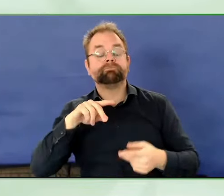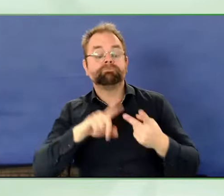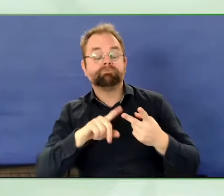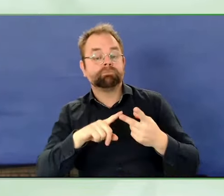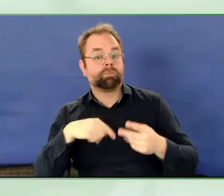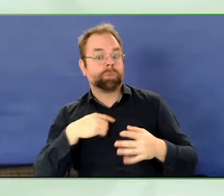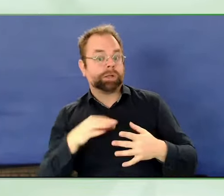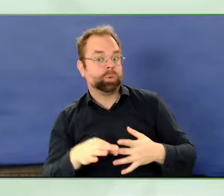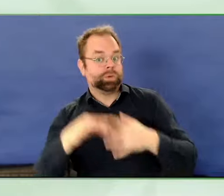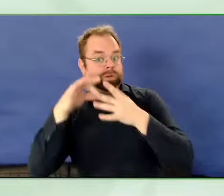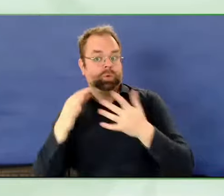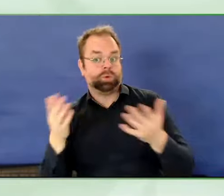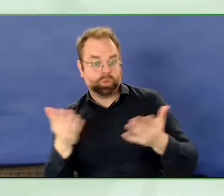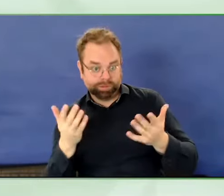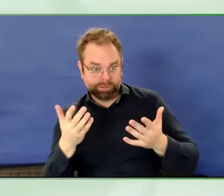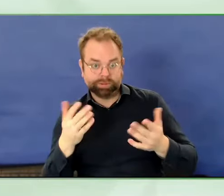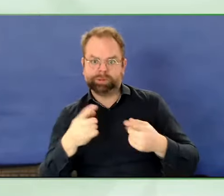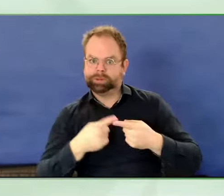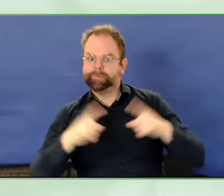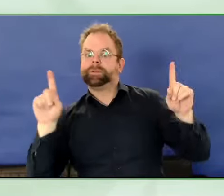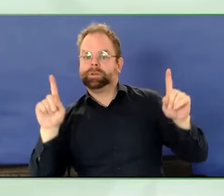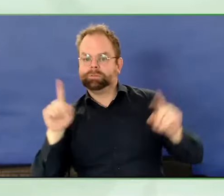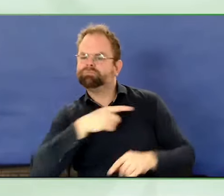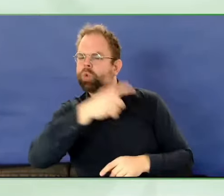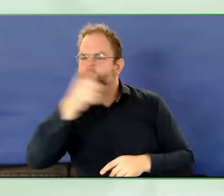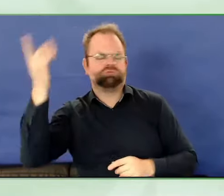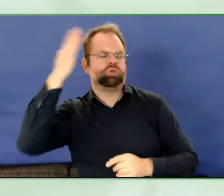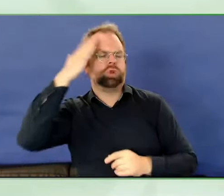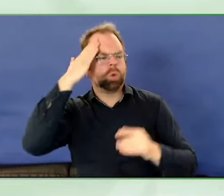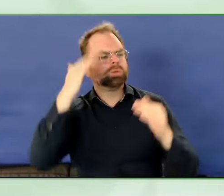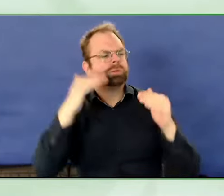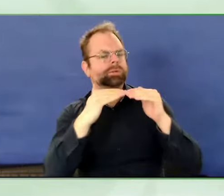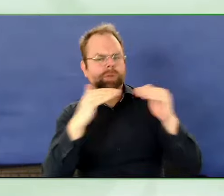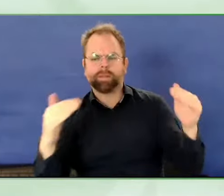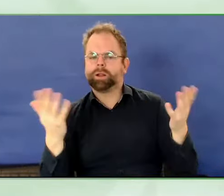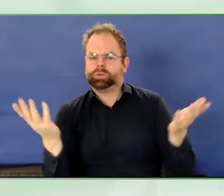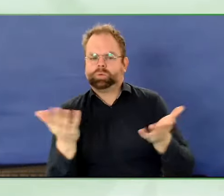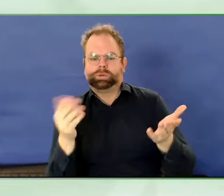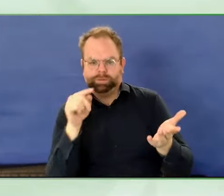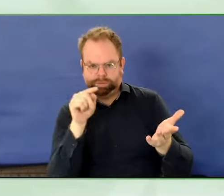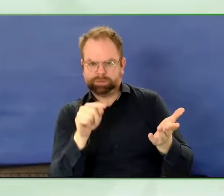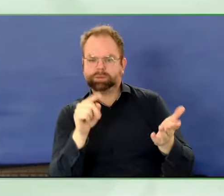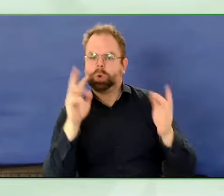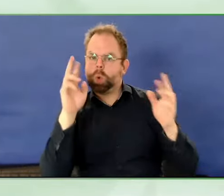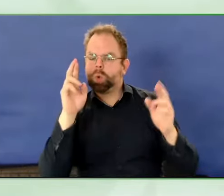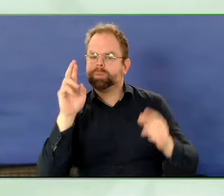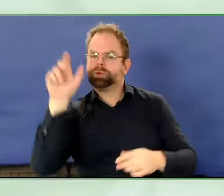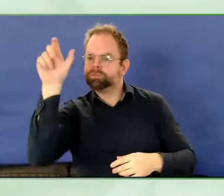The act gives us this power, me and the CEO and the board, we can put this into legislation.